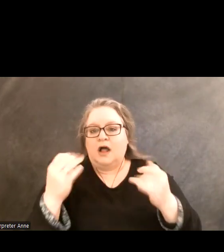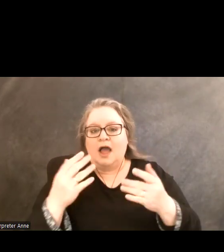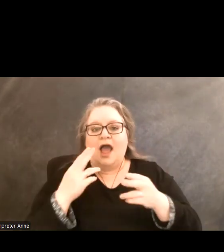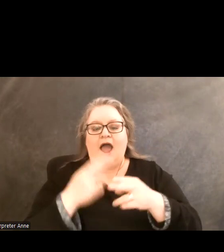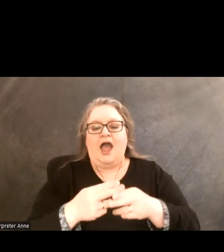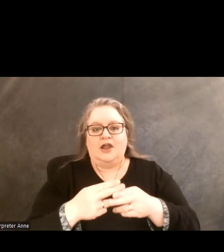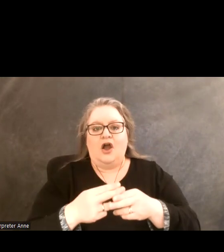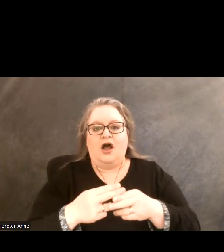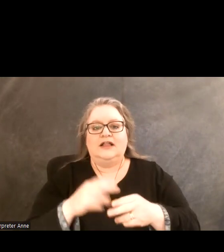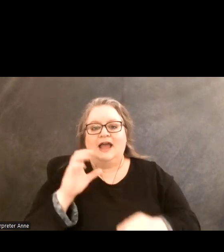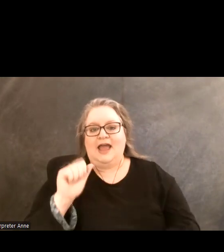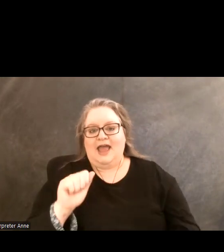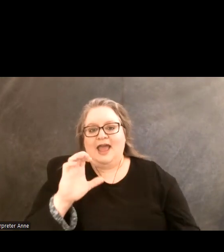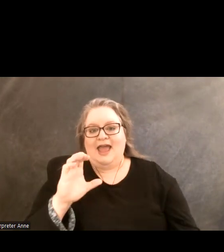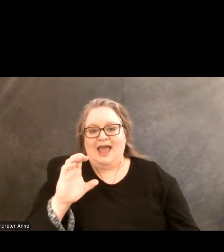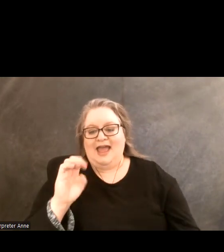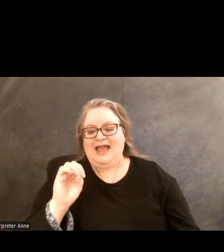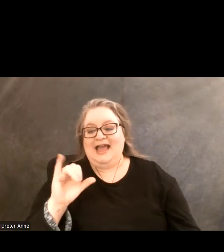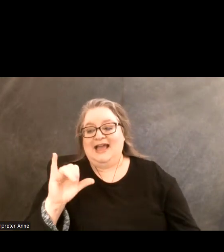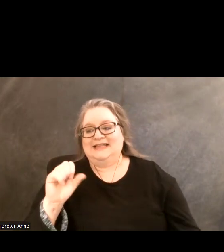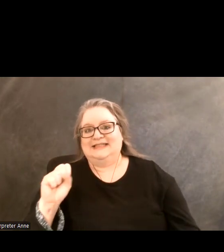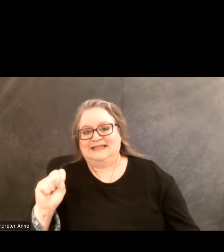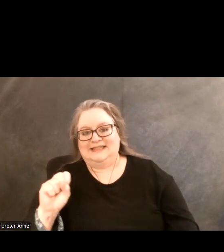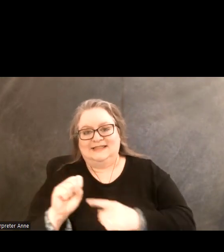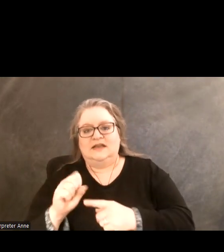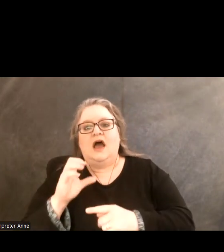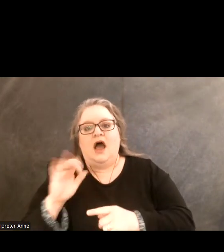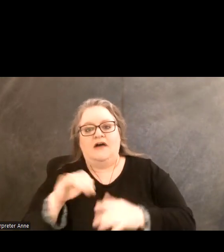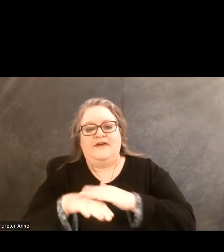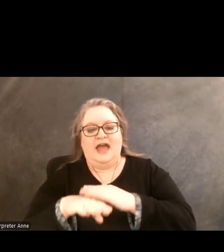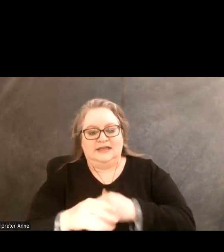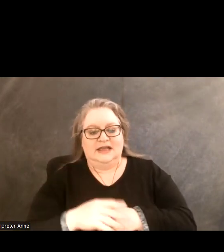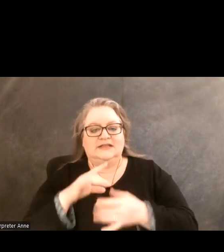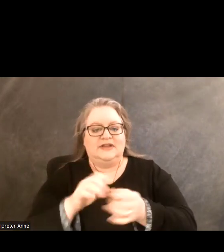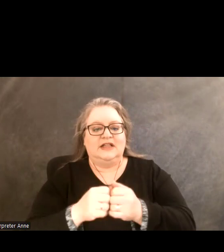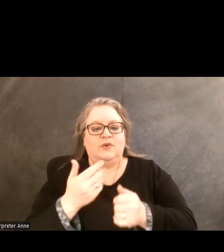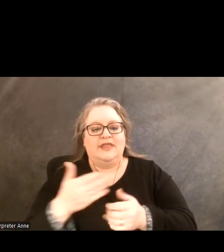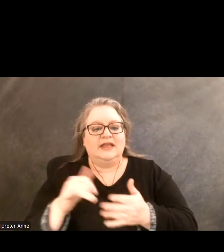of access in dealing with the things that are going to be in a